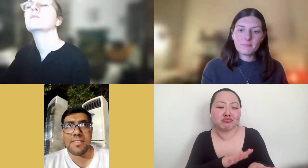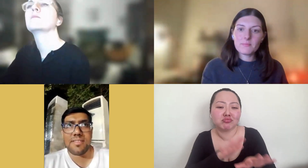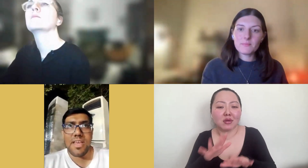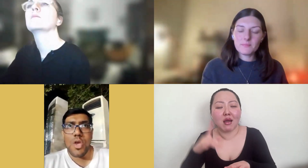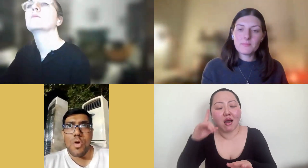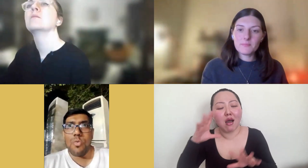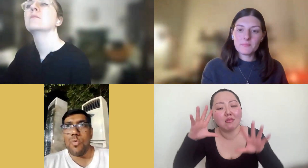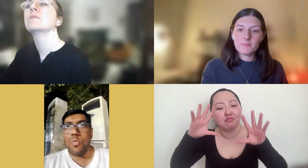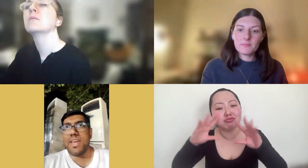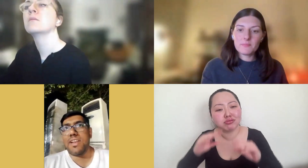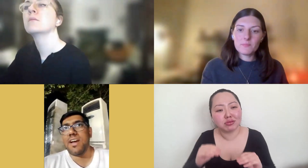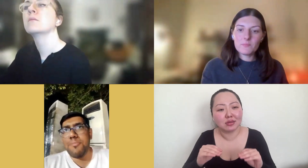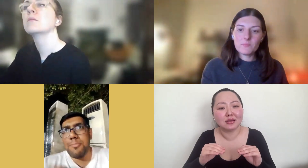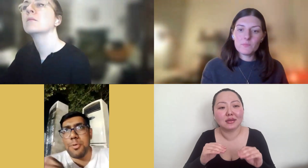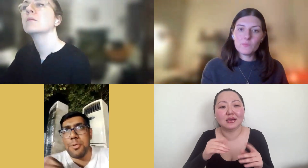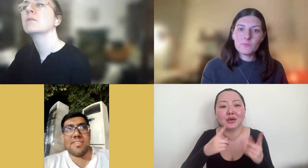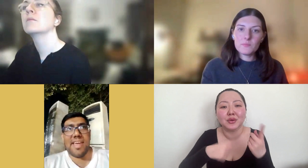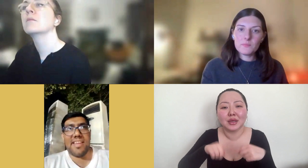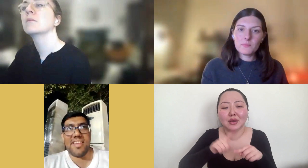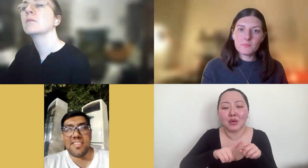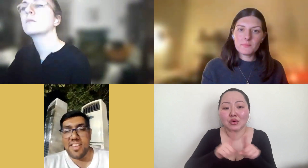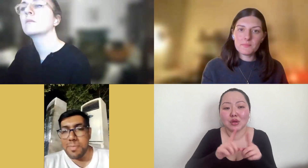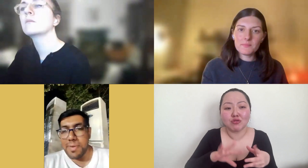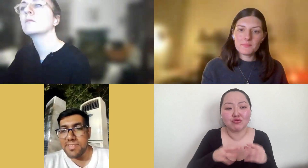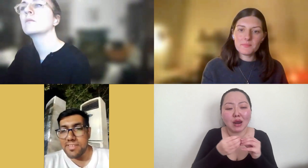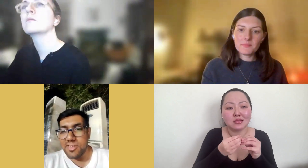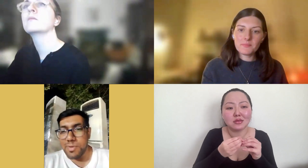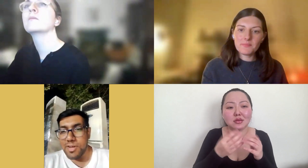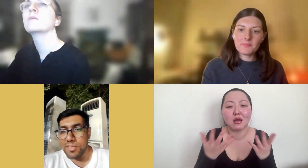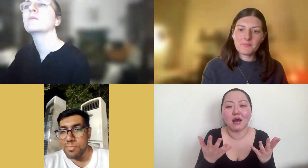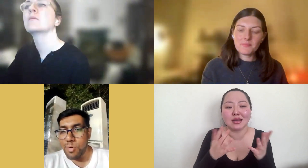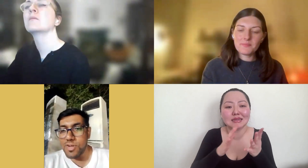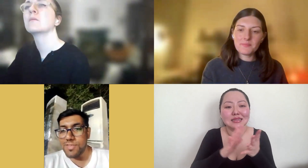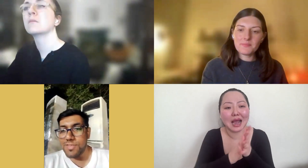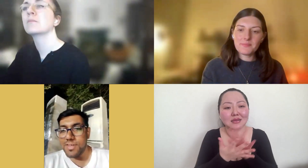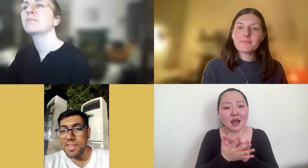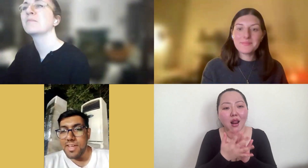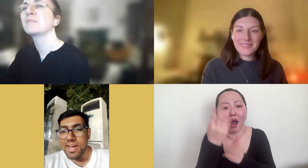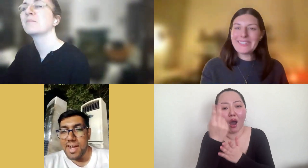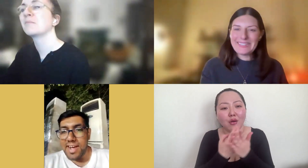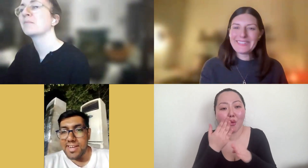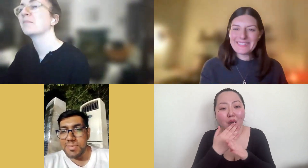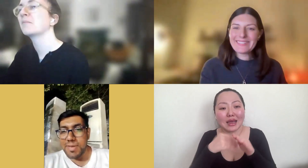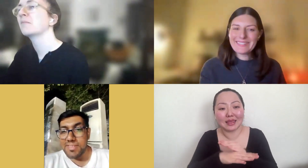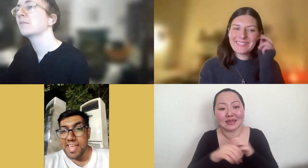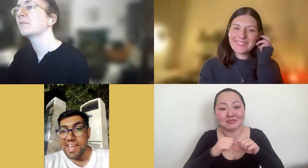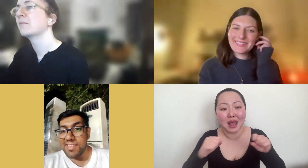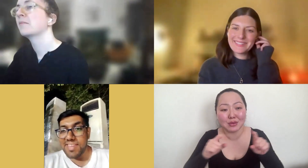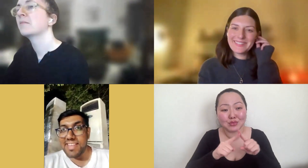the space. We love putting the signage that says "Please Touch". Because most art spaces have the